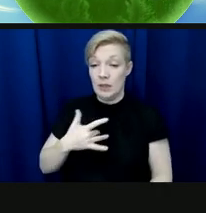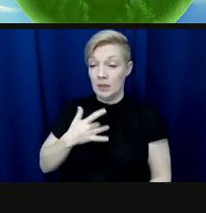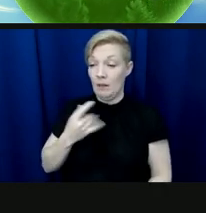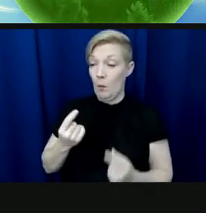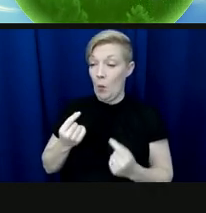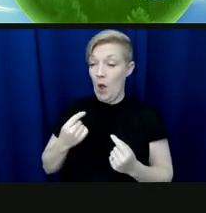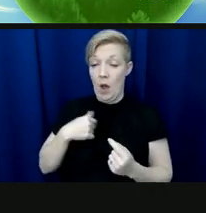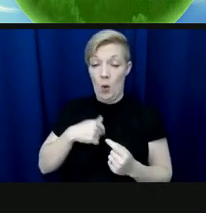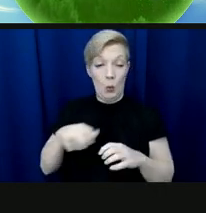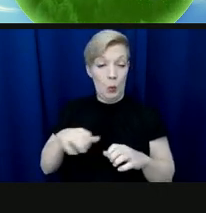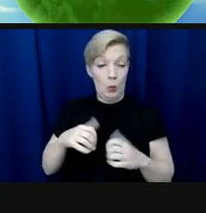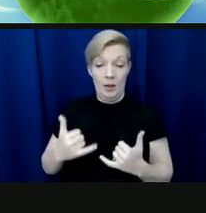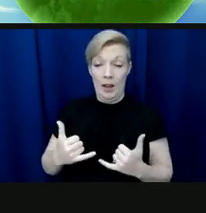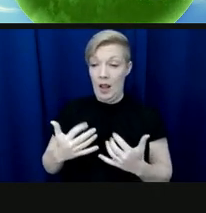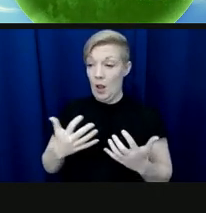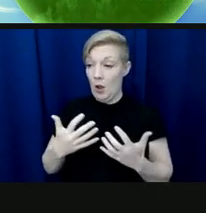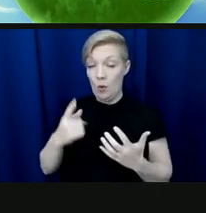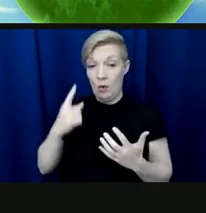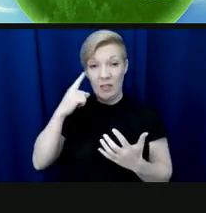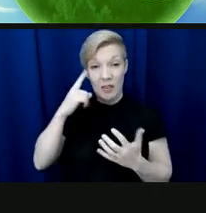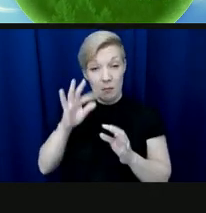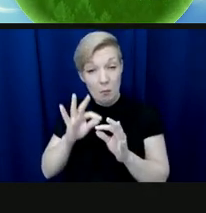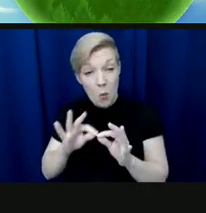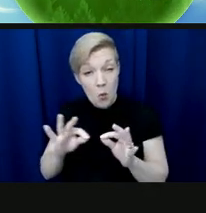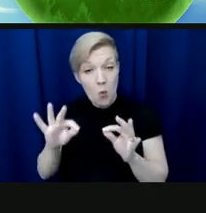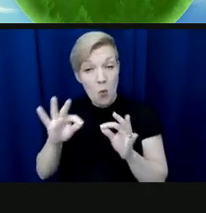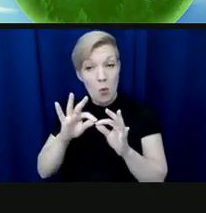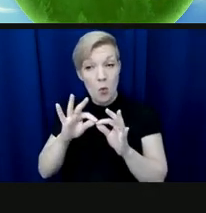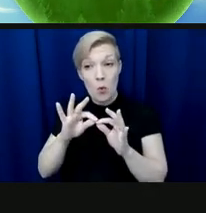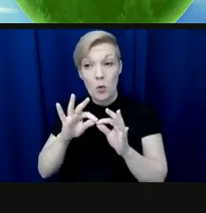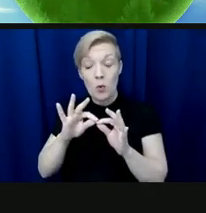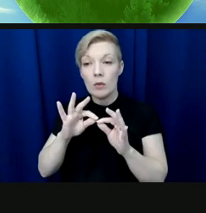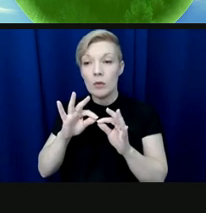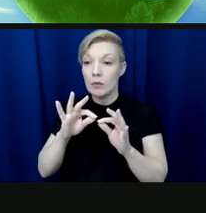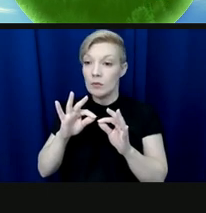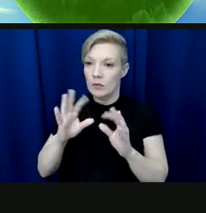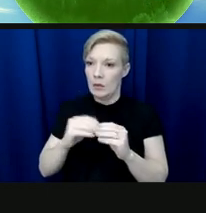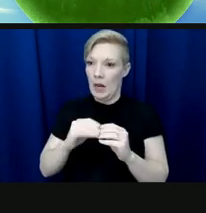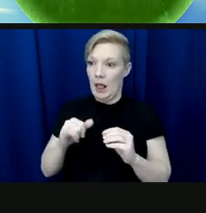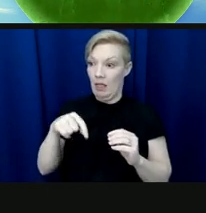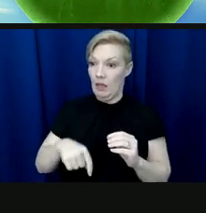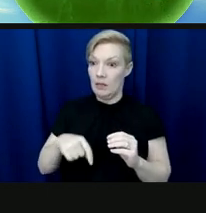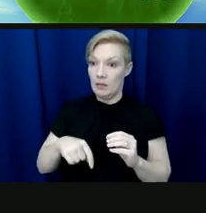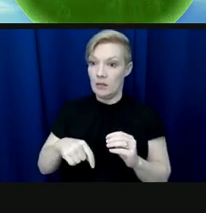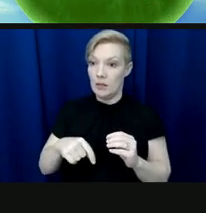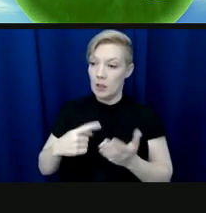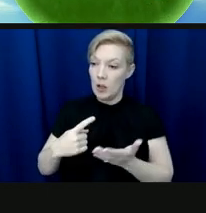And I think the importance of having a meeting like this, not just for the folks who are in the room,